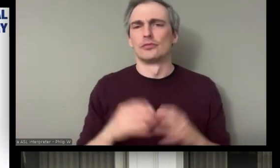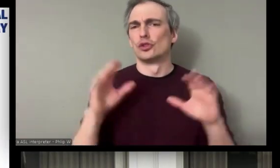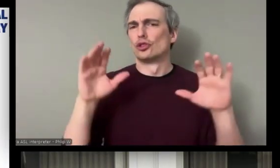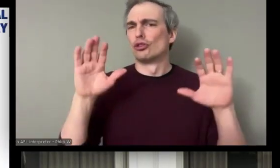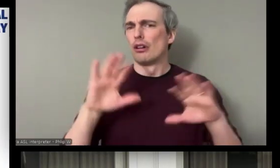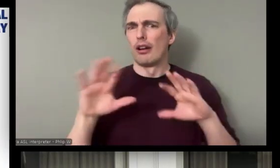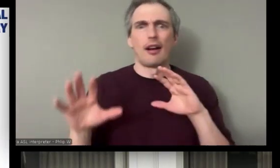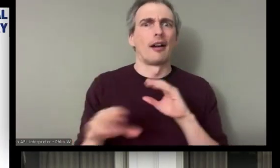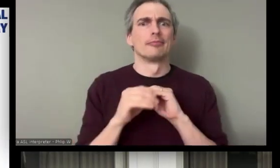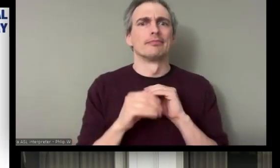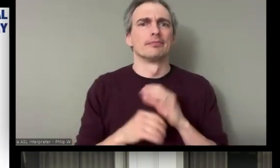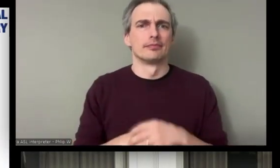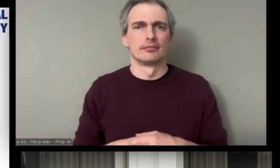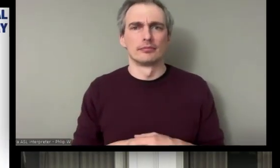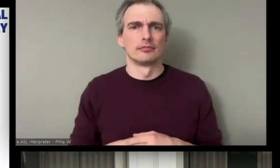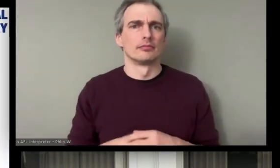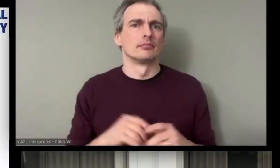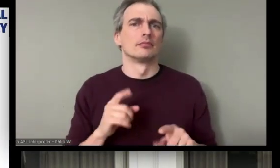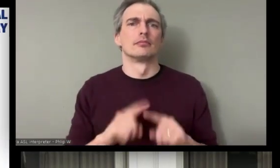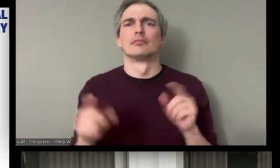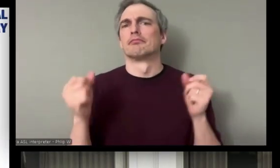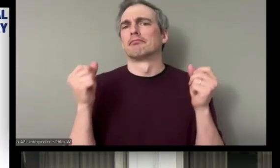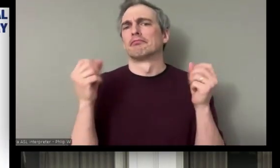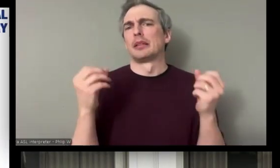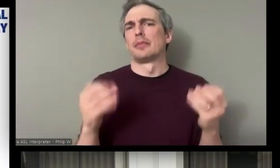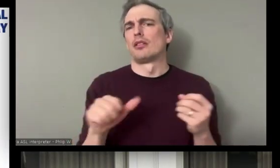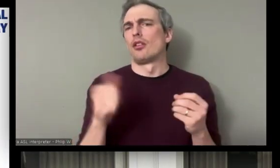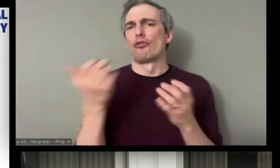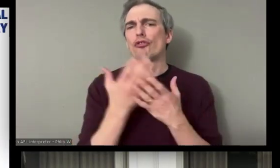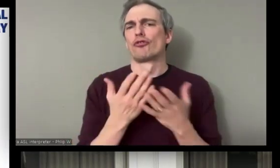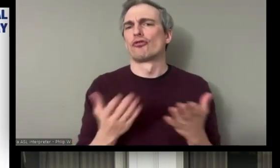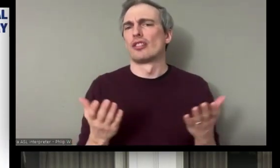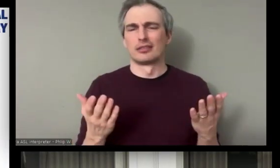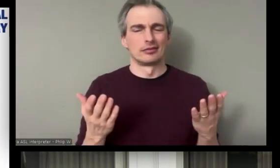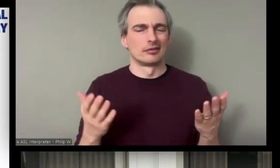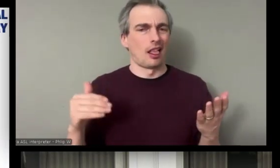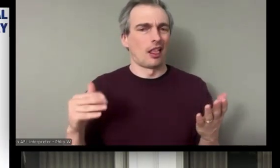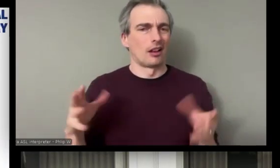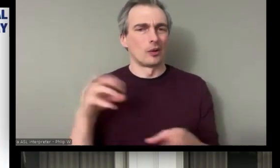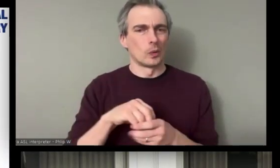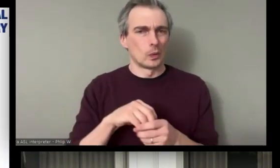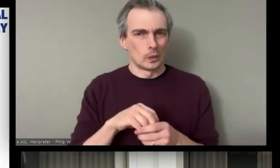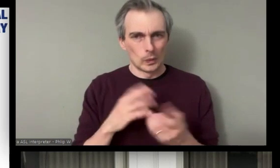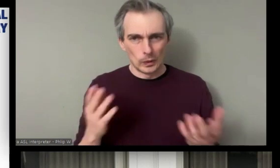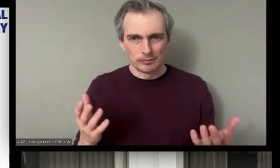But there's a lot of other things to think about and consider. And other platforms have had available.